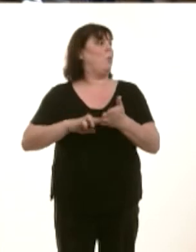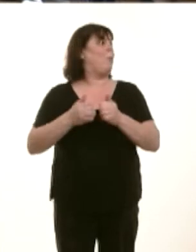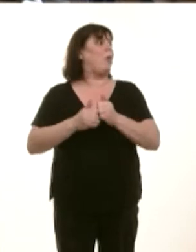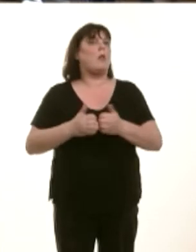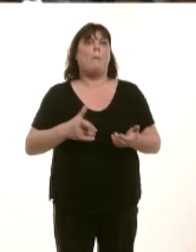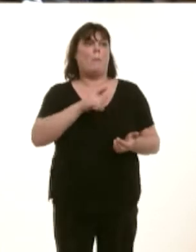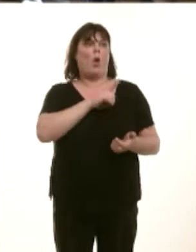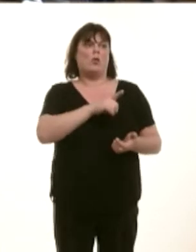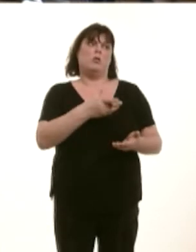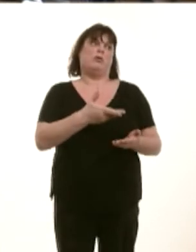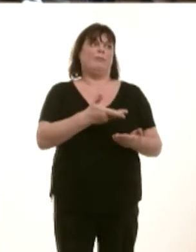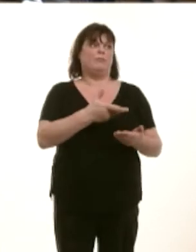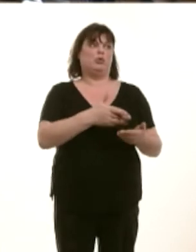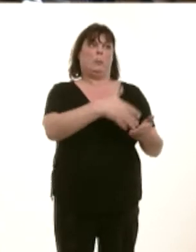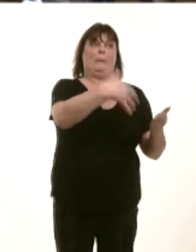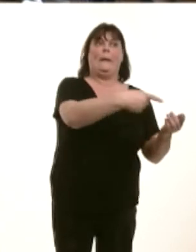of course, over the years, through the organic farming scheme, through the support weíve